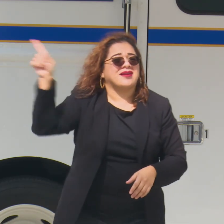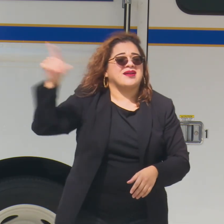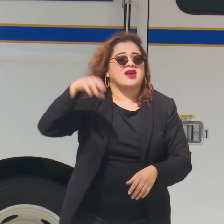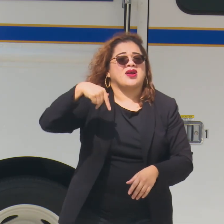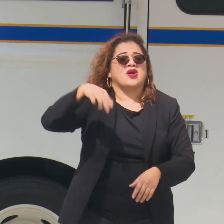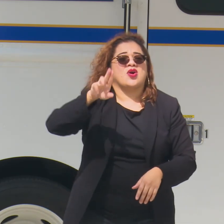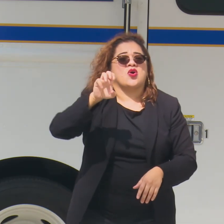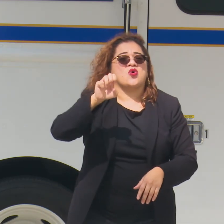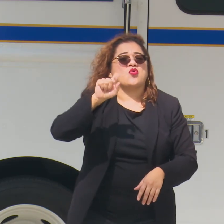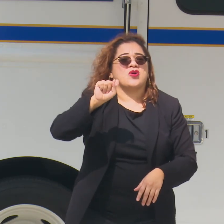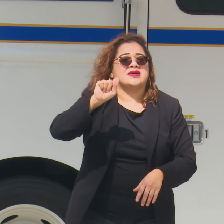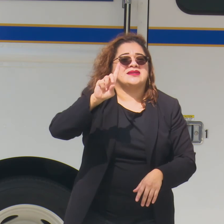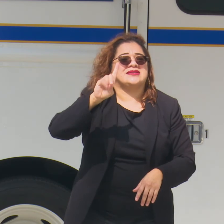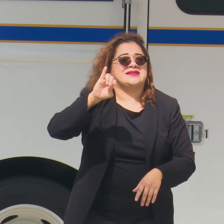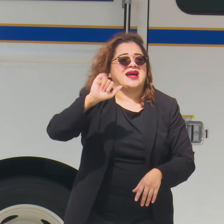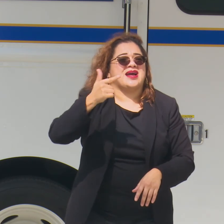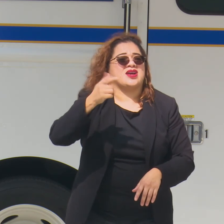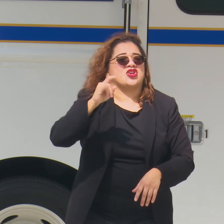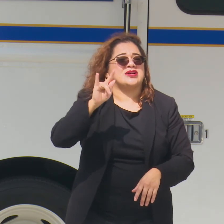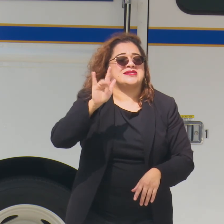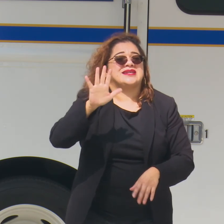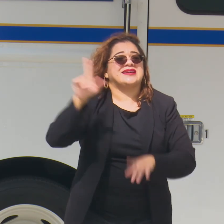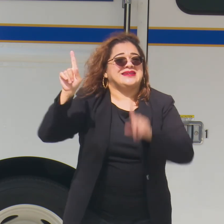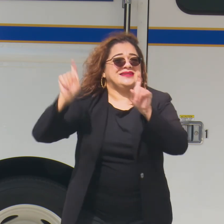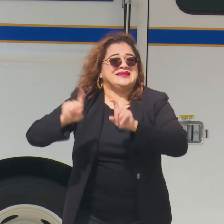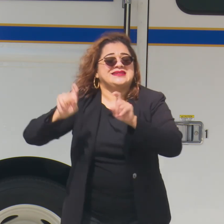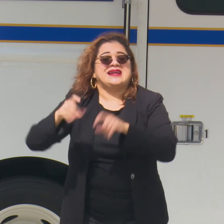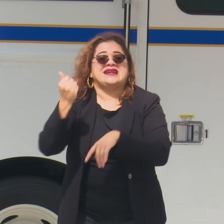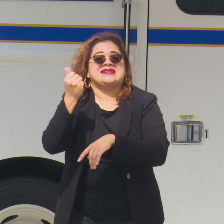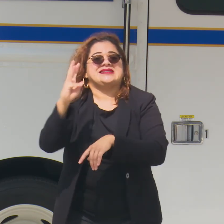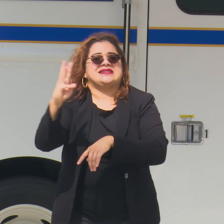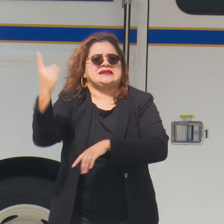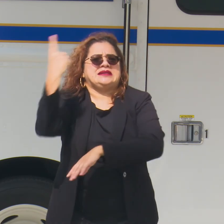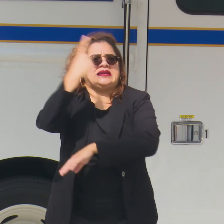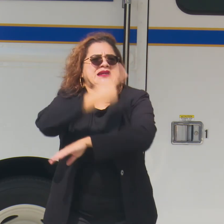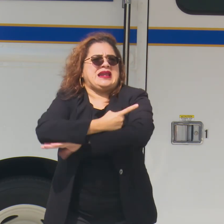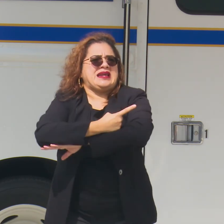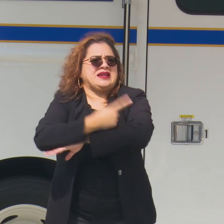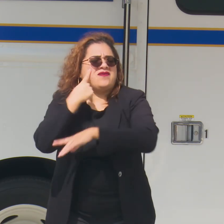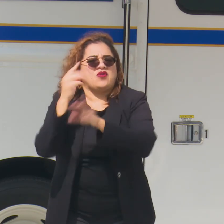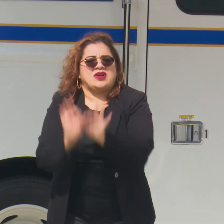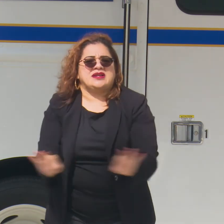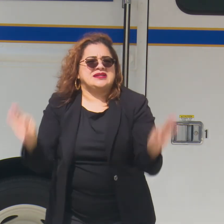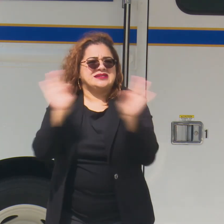working with, where testing turnaround times were 16 days for essential workers in Santa Ana. Like